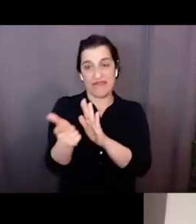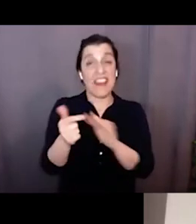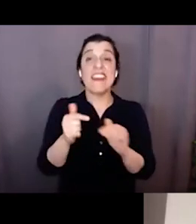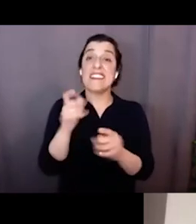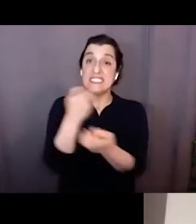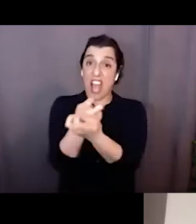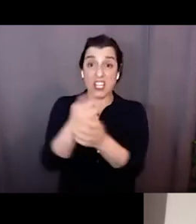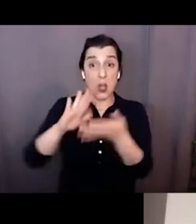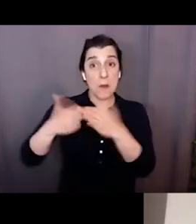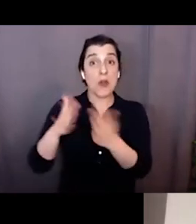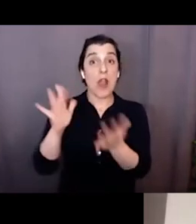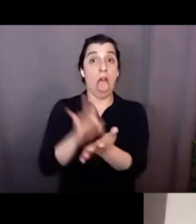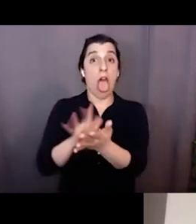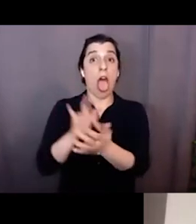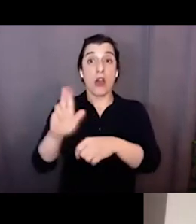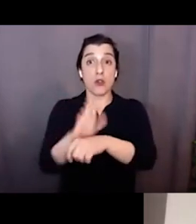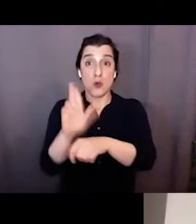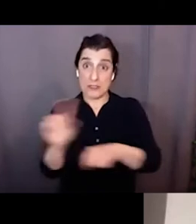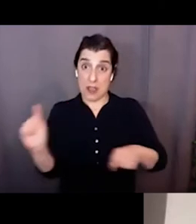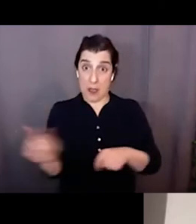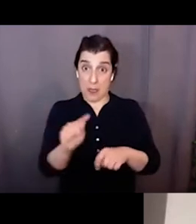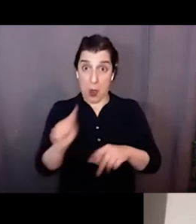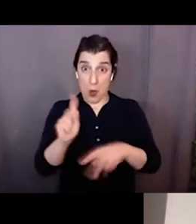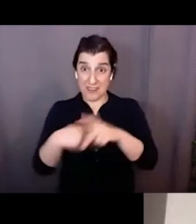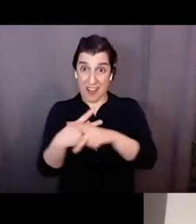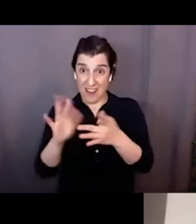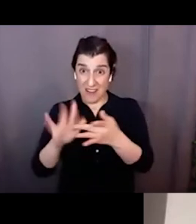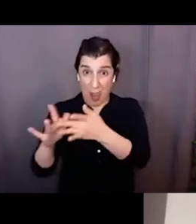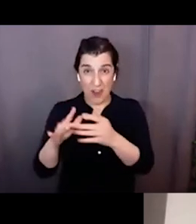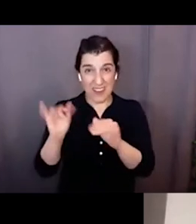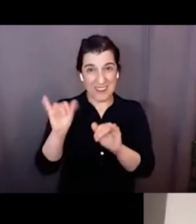this vulnerable moment for their self interest or to be abusive.